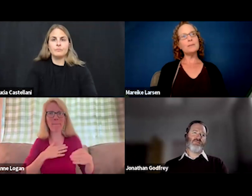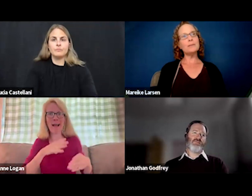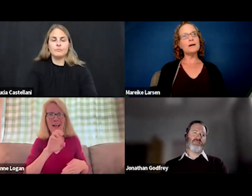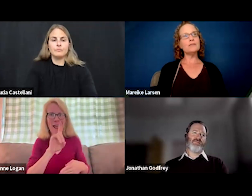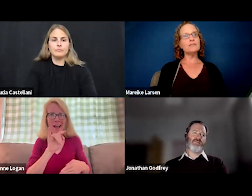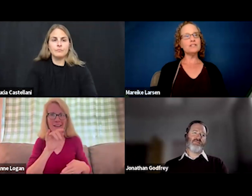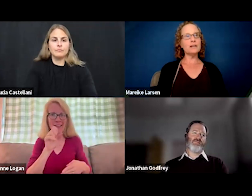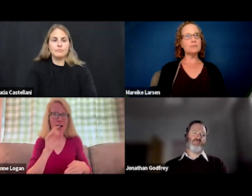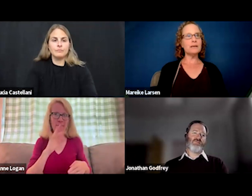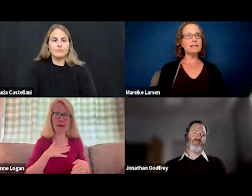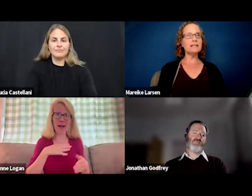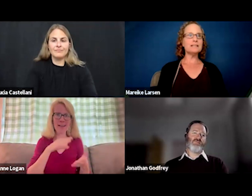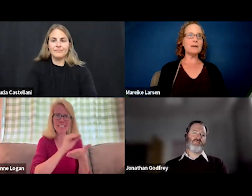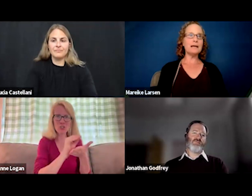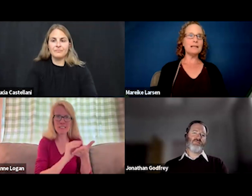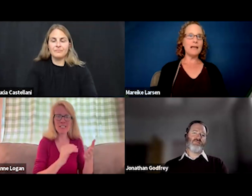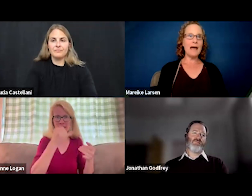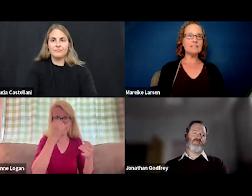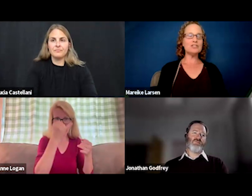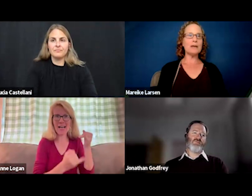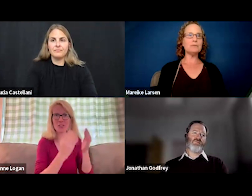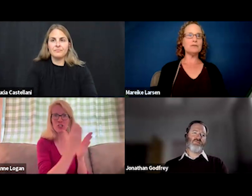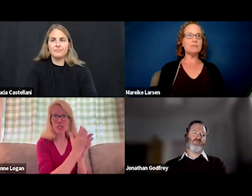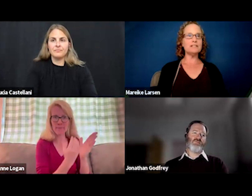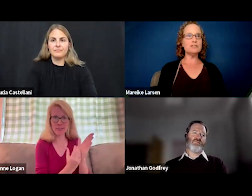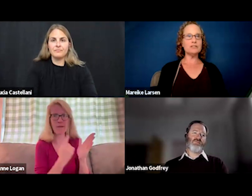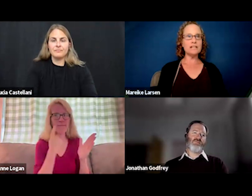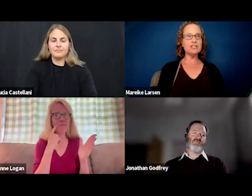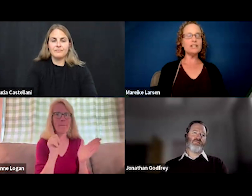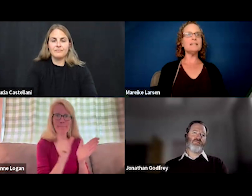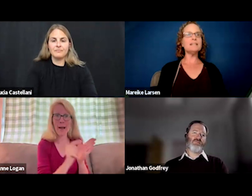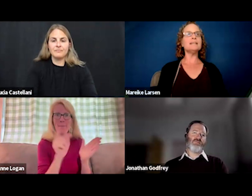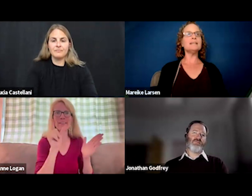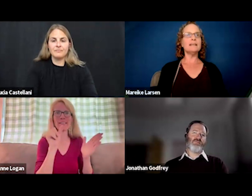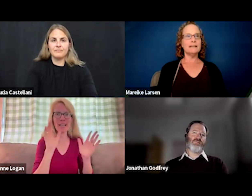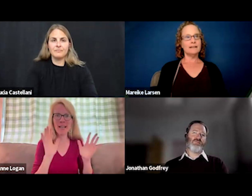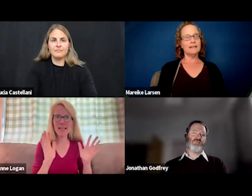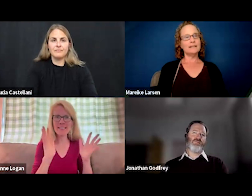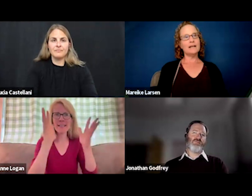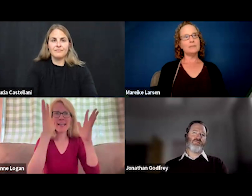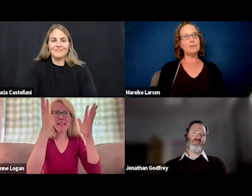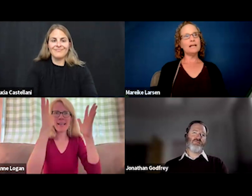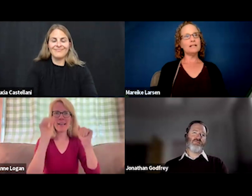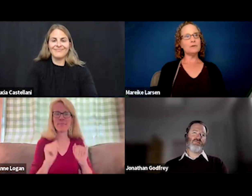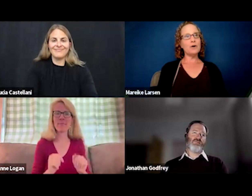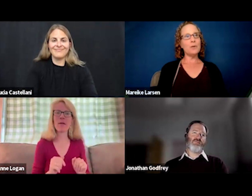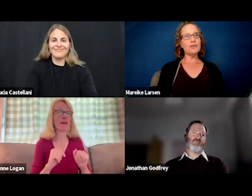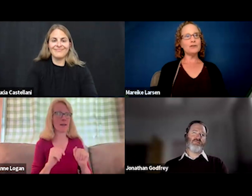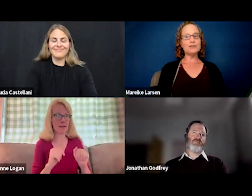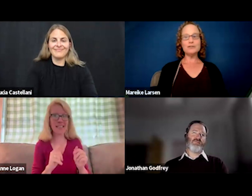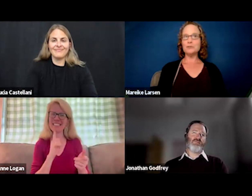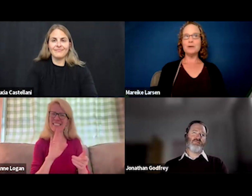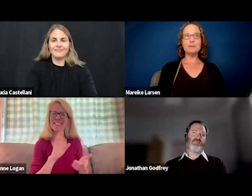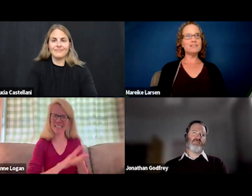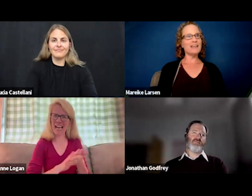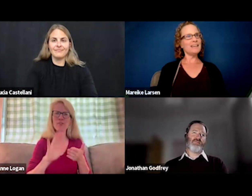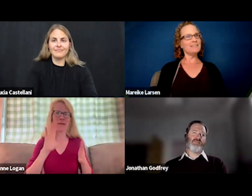I'm finishing up some editings on my last chapter of my dissertation. And I'm waiting on some co-authors to publish that.